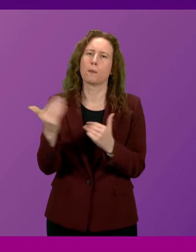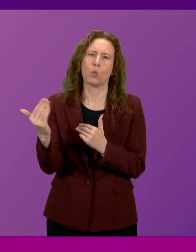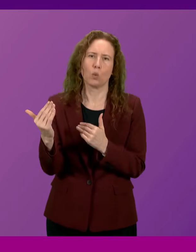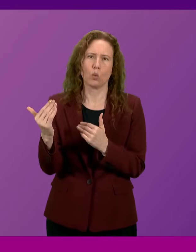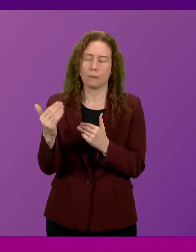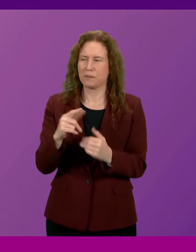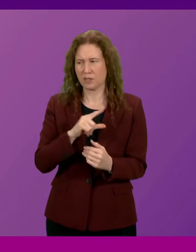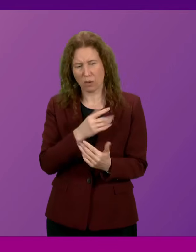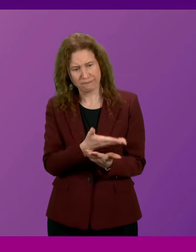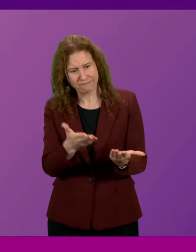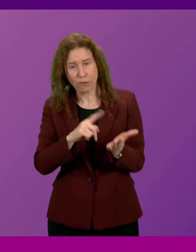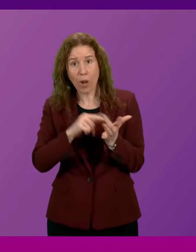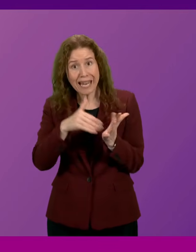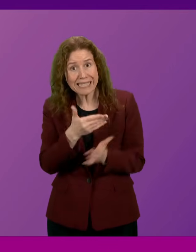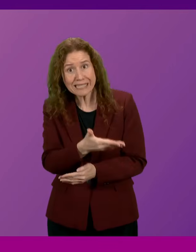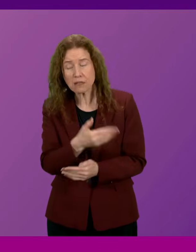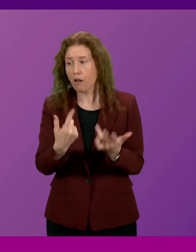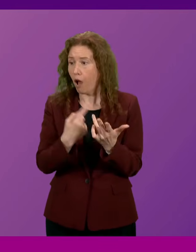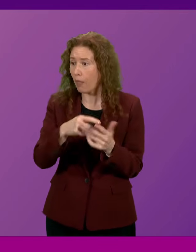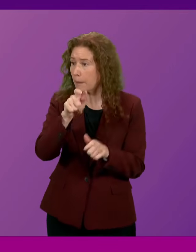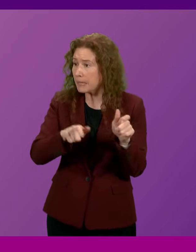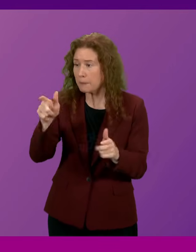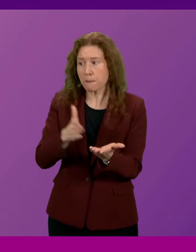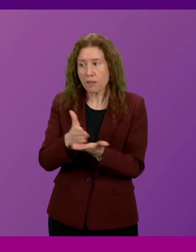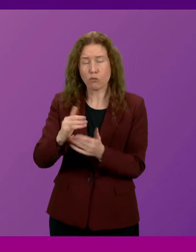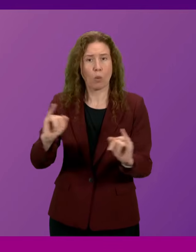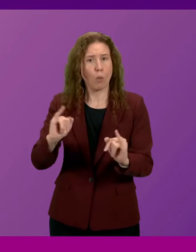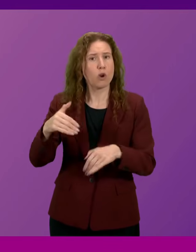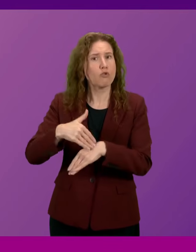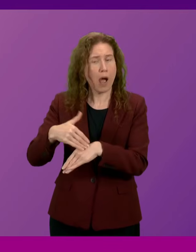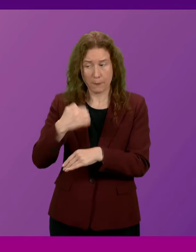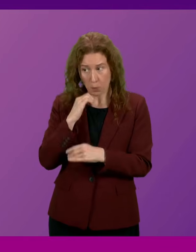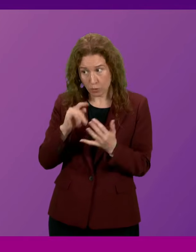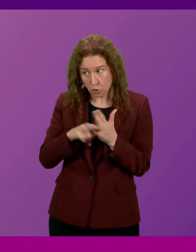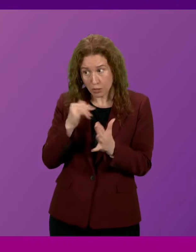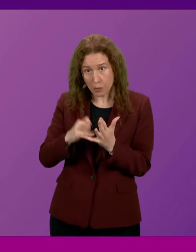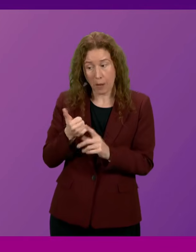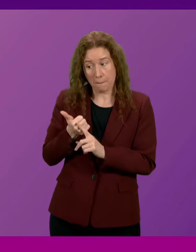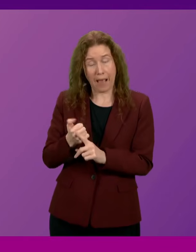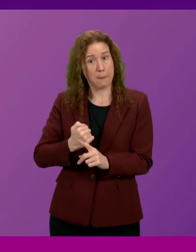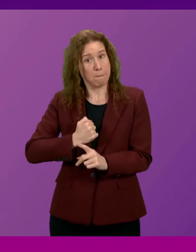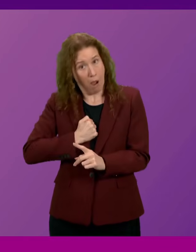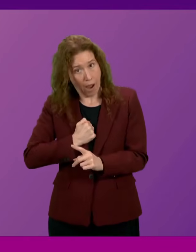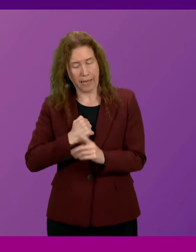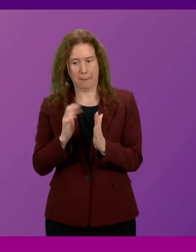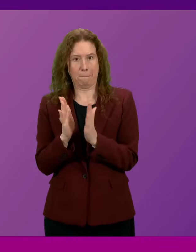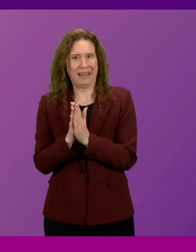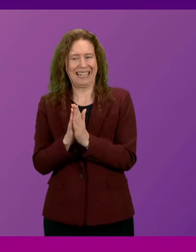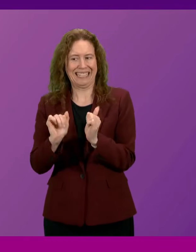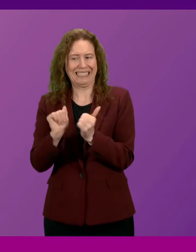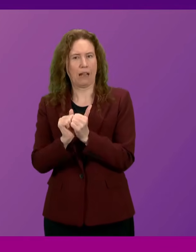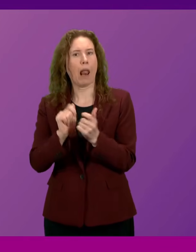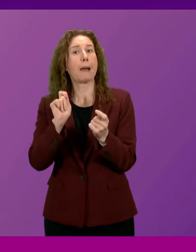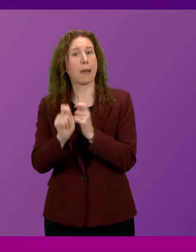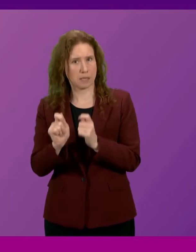For the sake of Liz and all other victims, will John Swinney back my plea deal amendments?